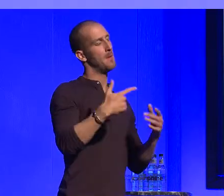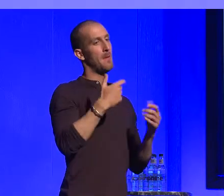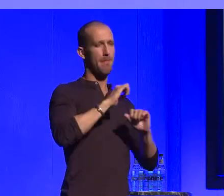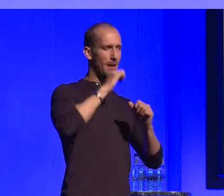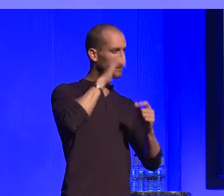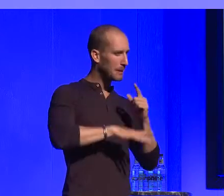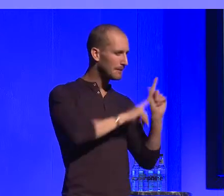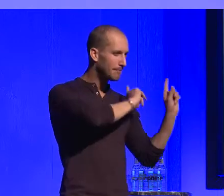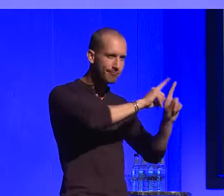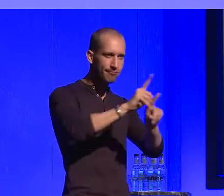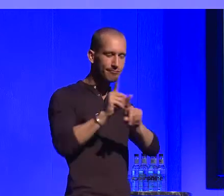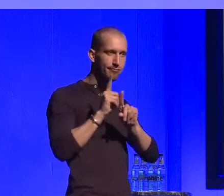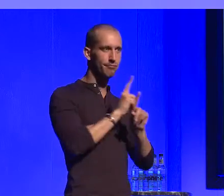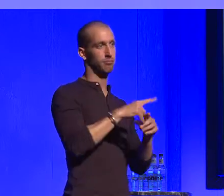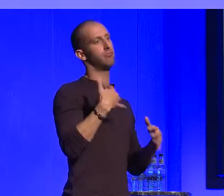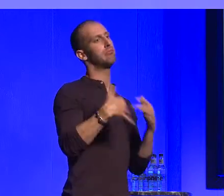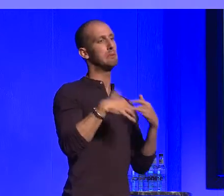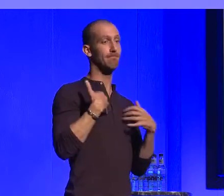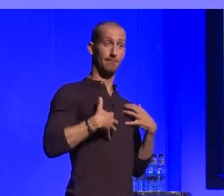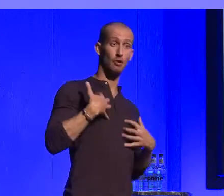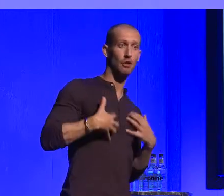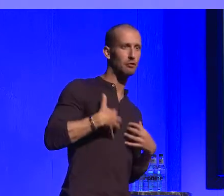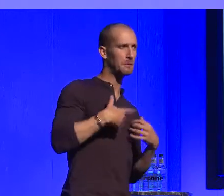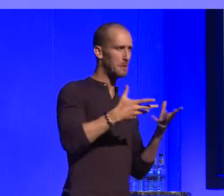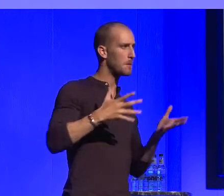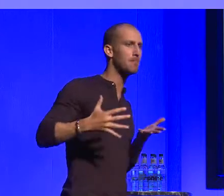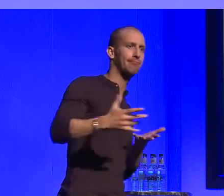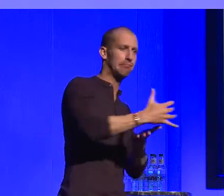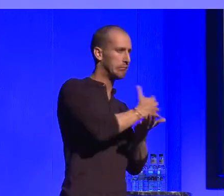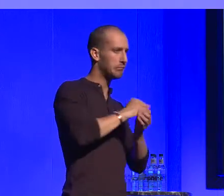to help us inform what it is that we need to do moving forwards.